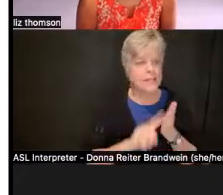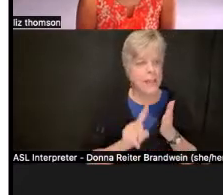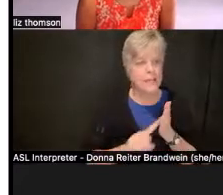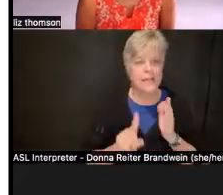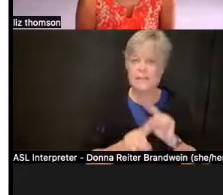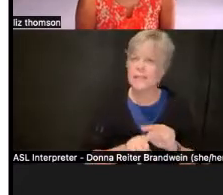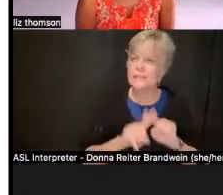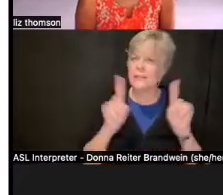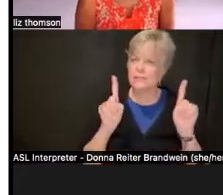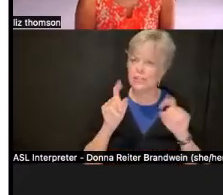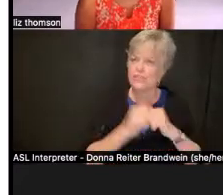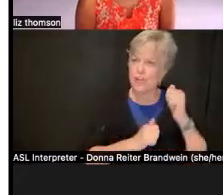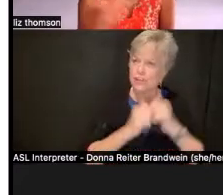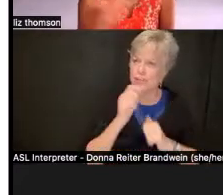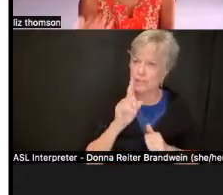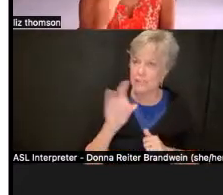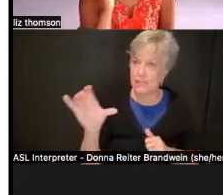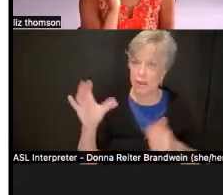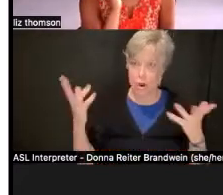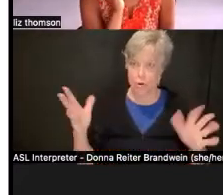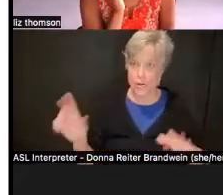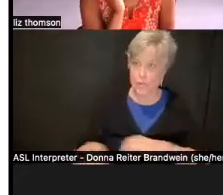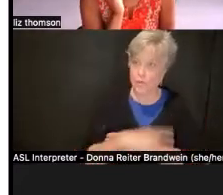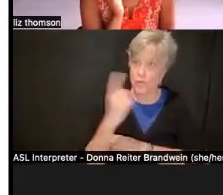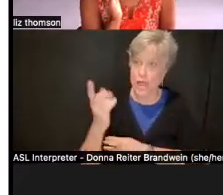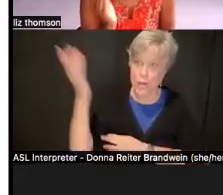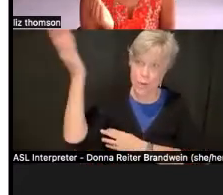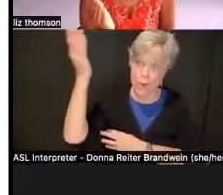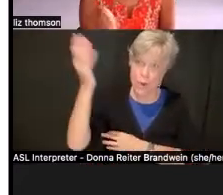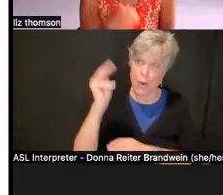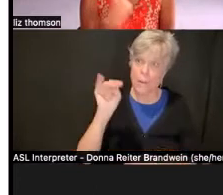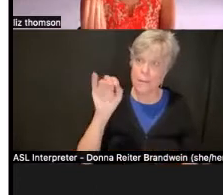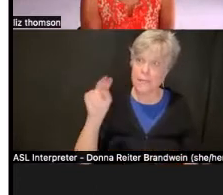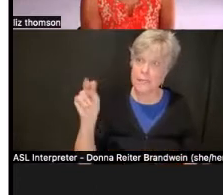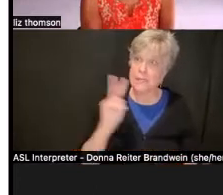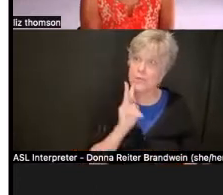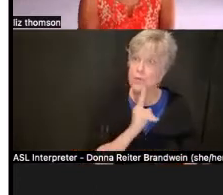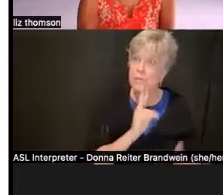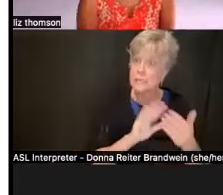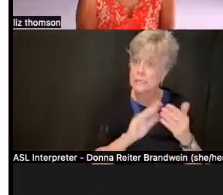we've heard the Minnesota Twin Cities campus, that's a student org.